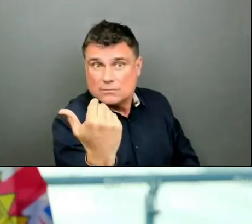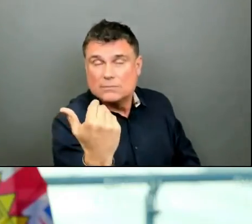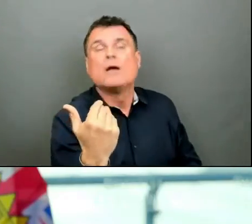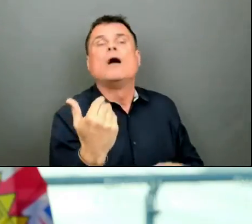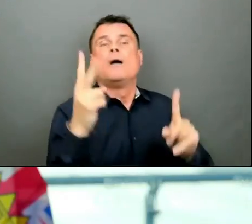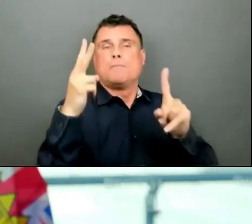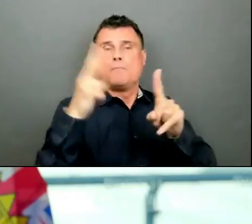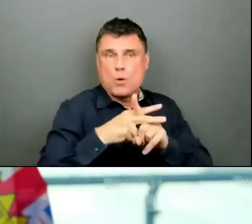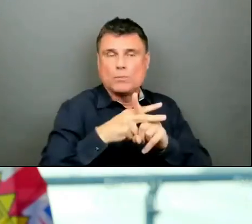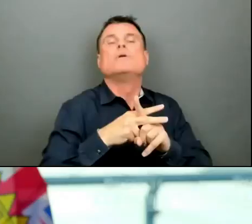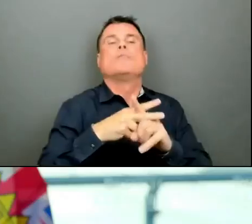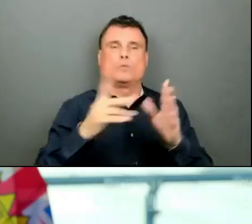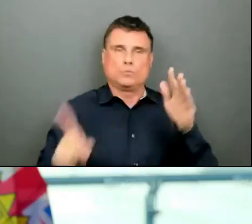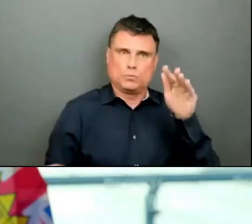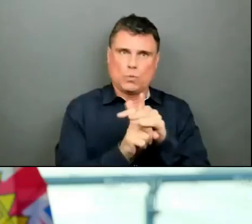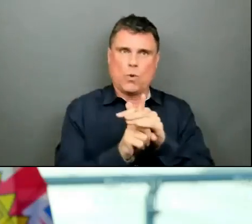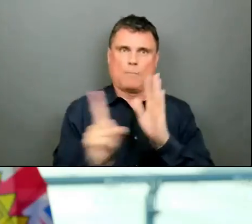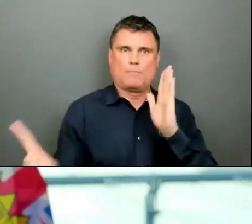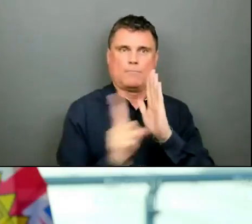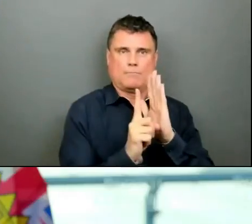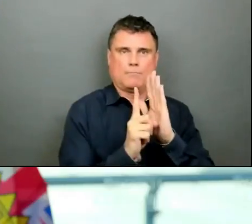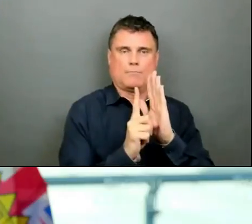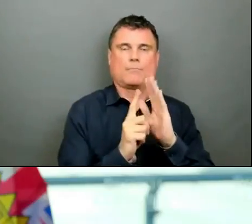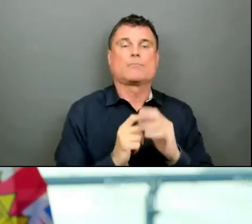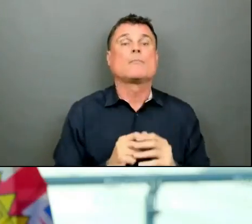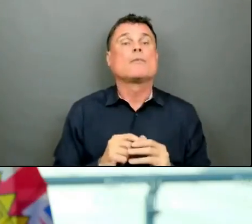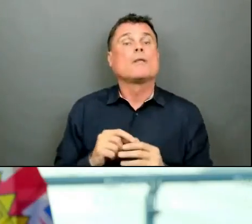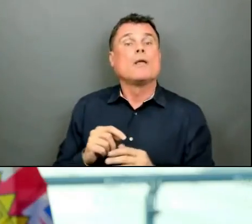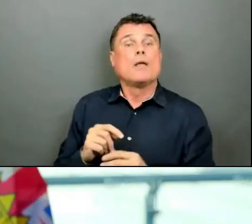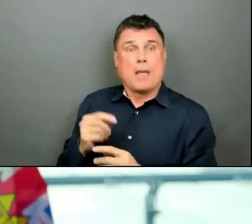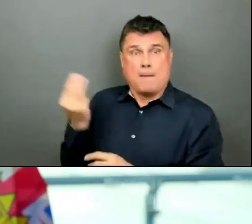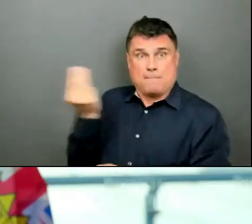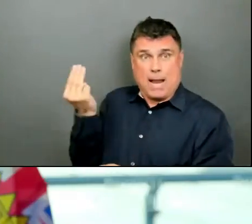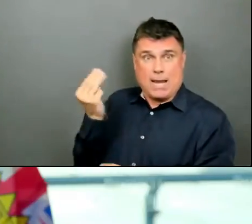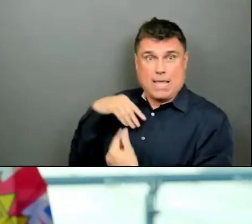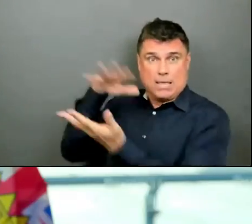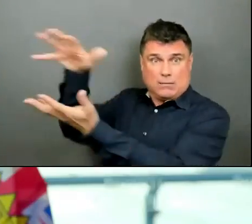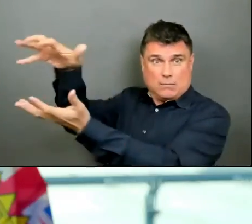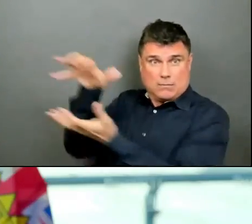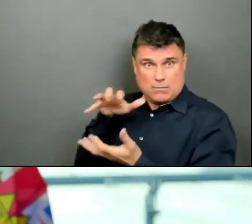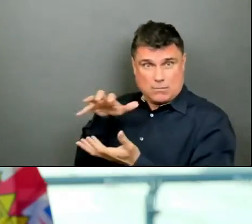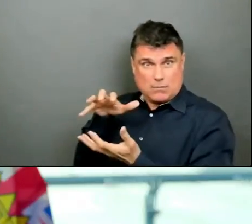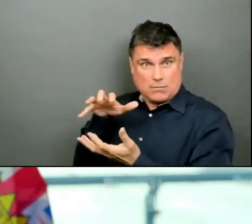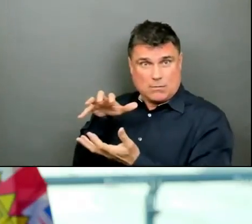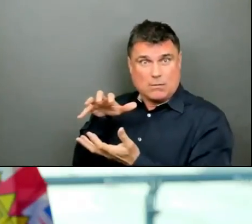dose. In a way we talk about the fact we get a lot in on Monday and that NIED needs to last until end